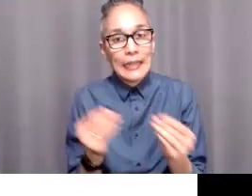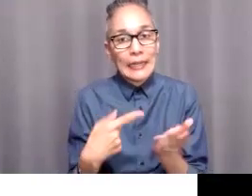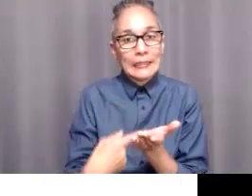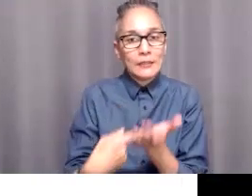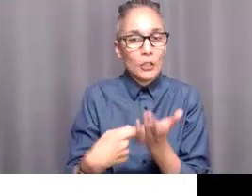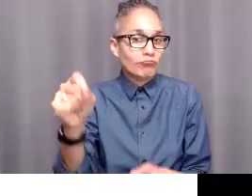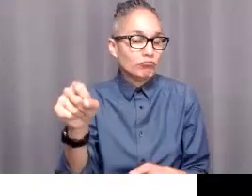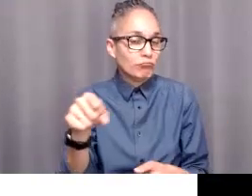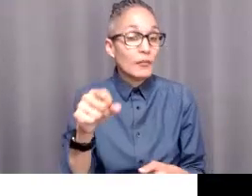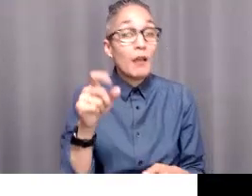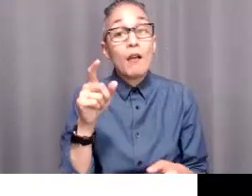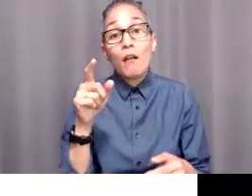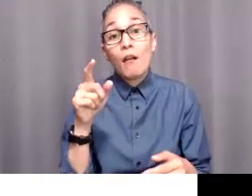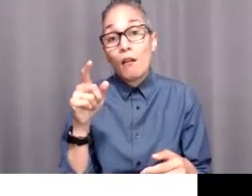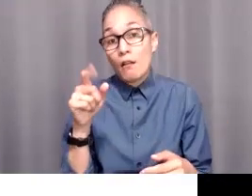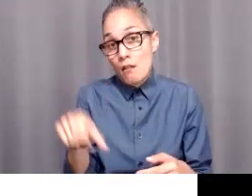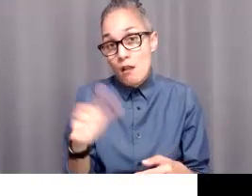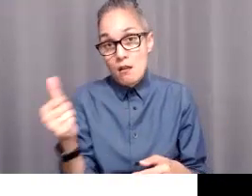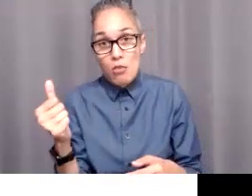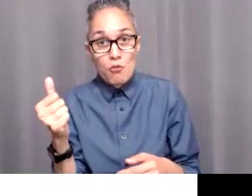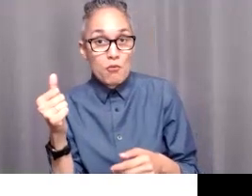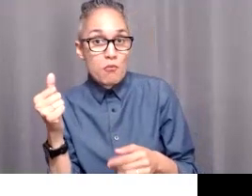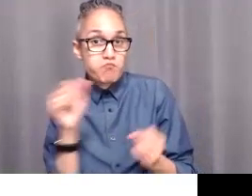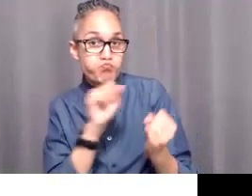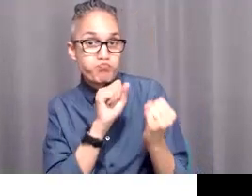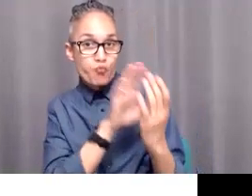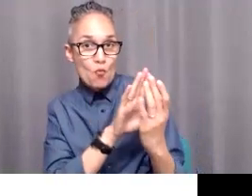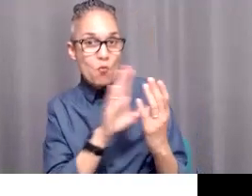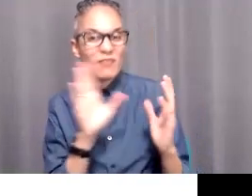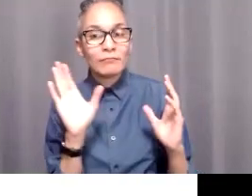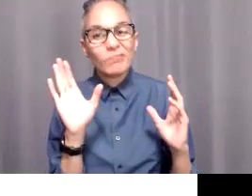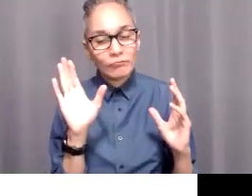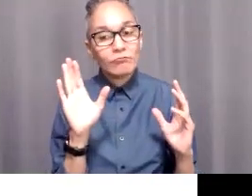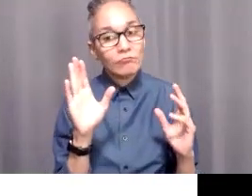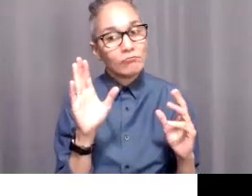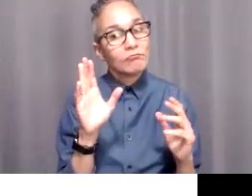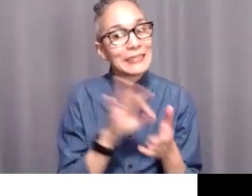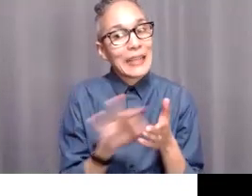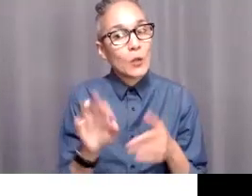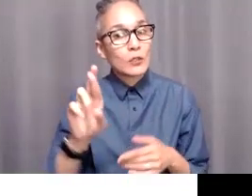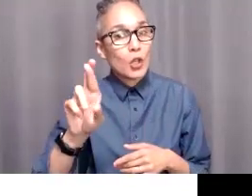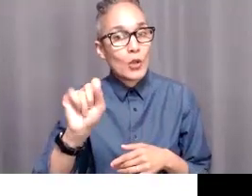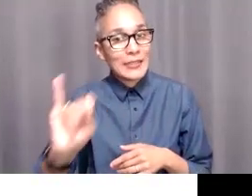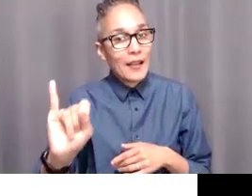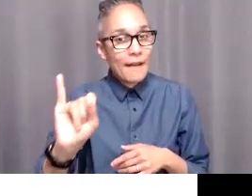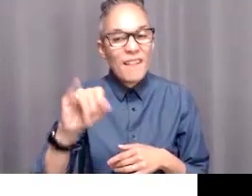But another strategy which, which would definitely count as an instance of RSI is to kind of do